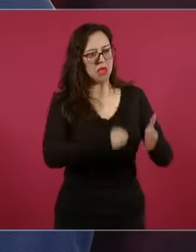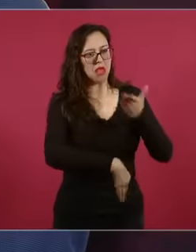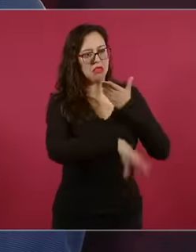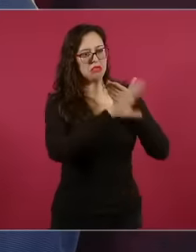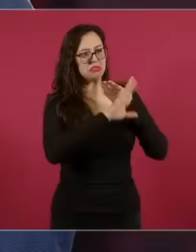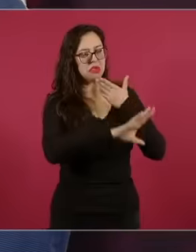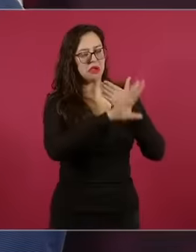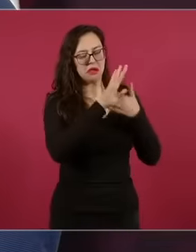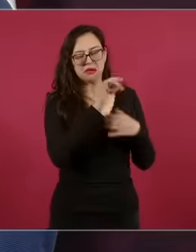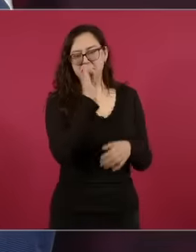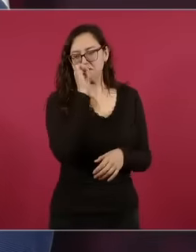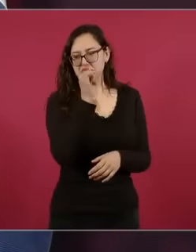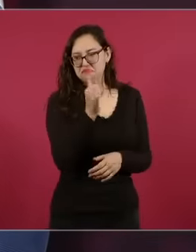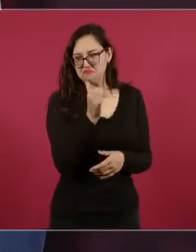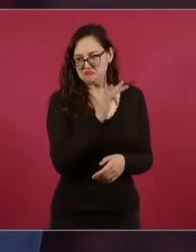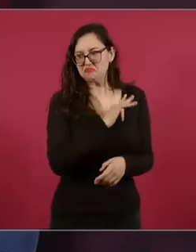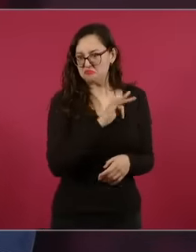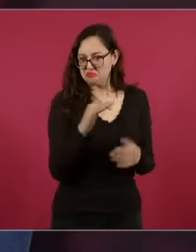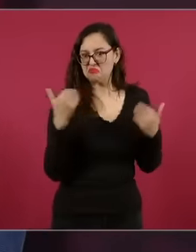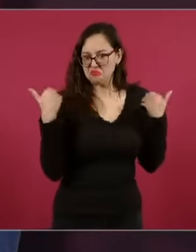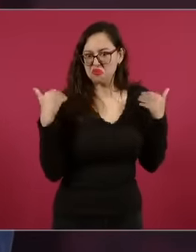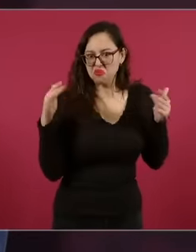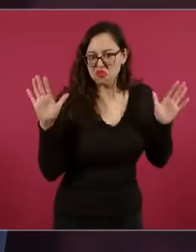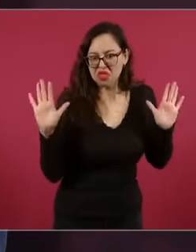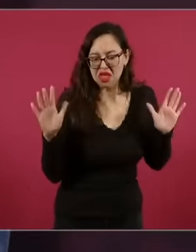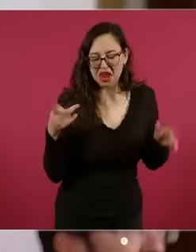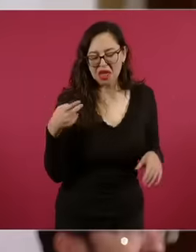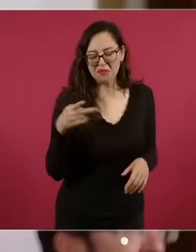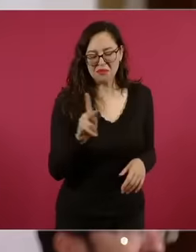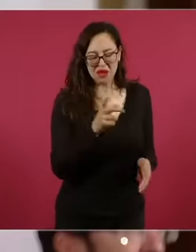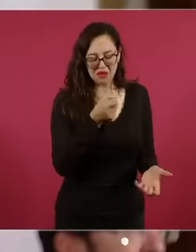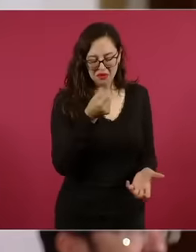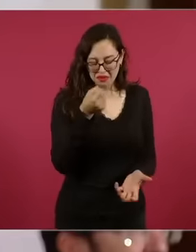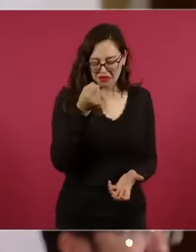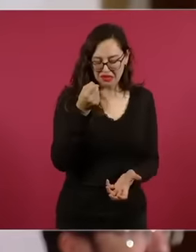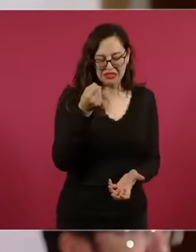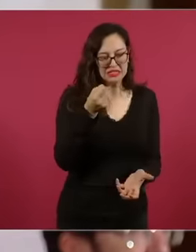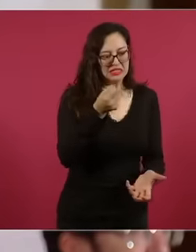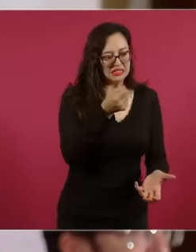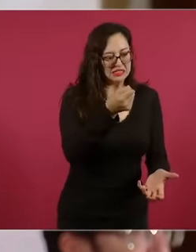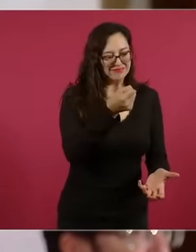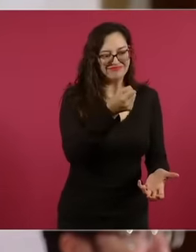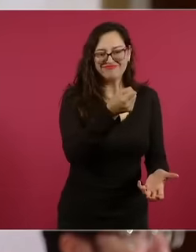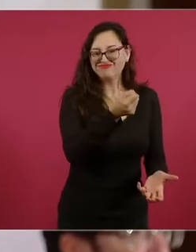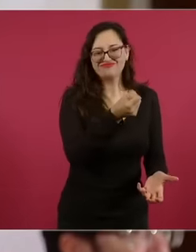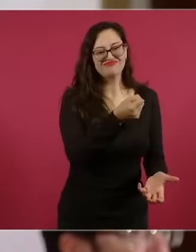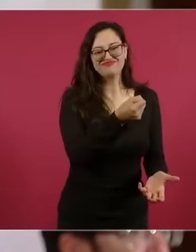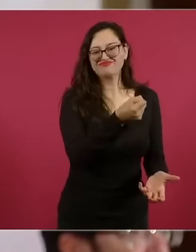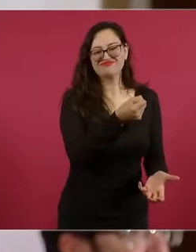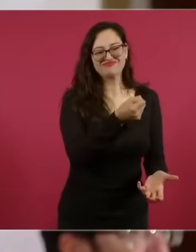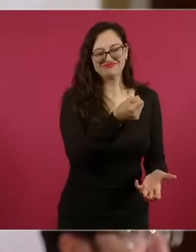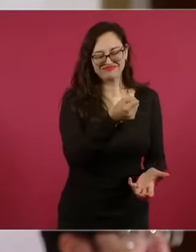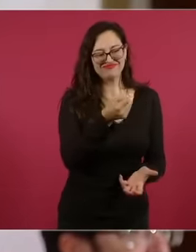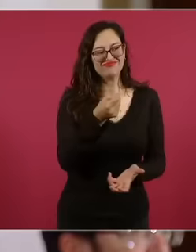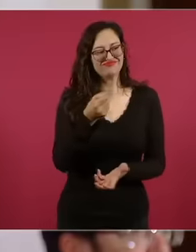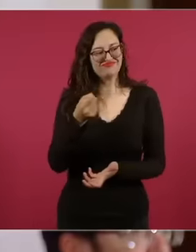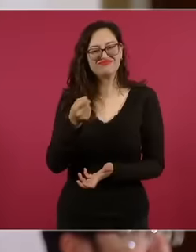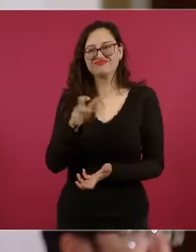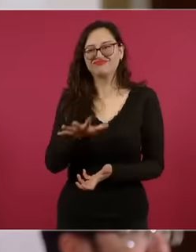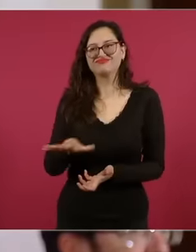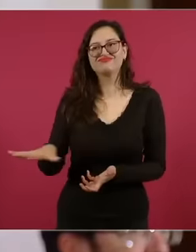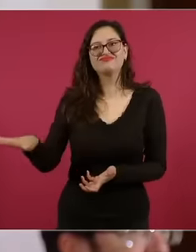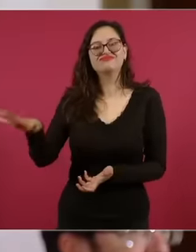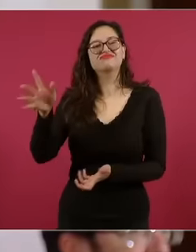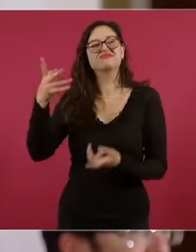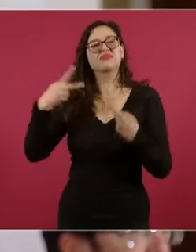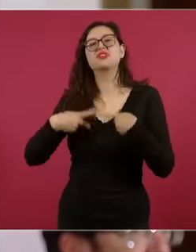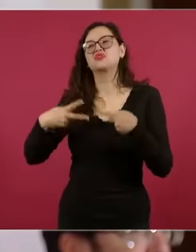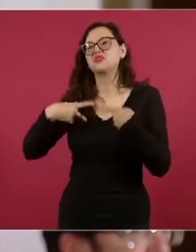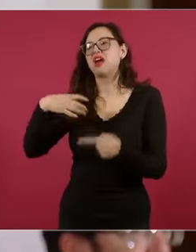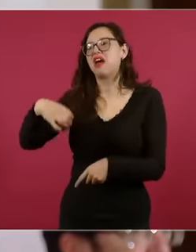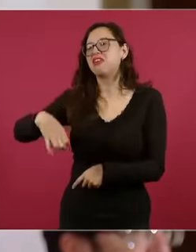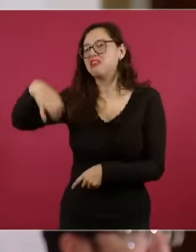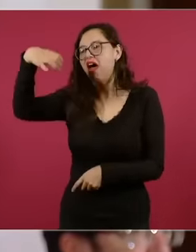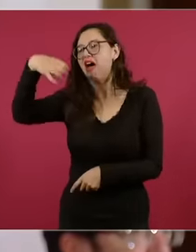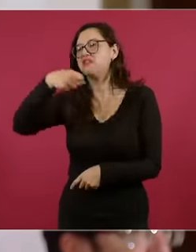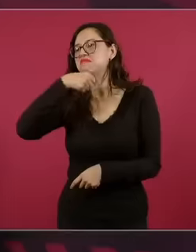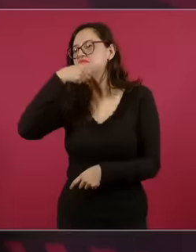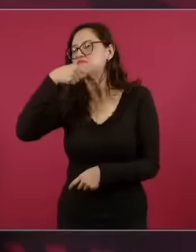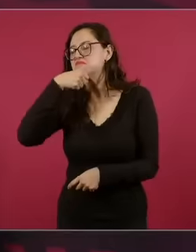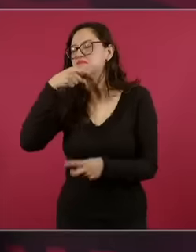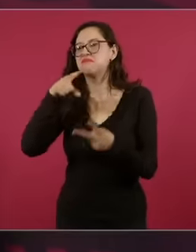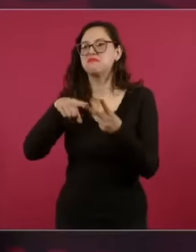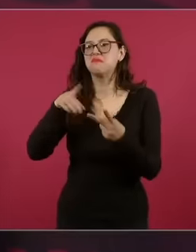is the people's money, I prefer that it be used in pensions for the elderly in scholarships for